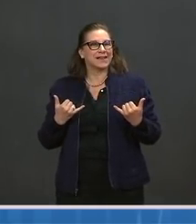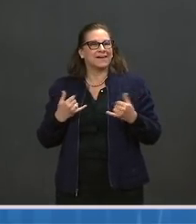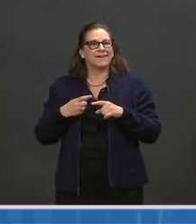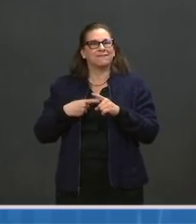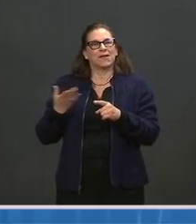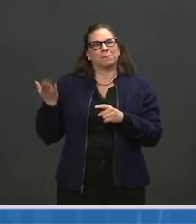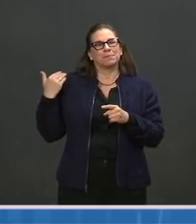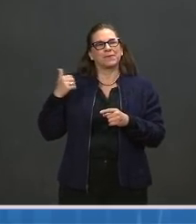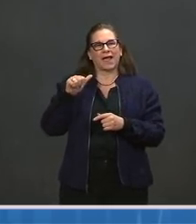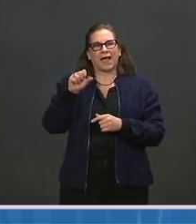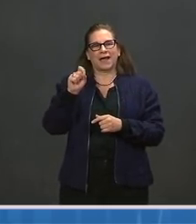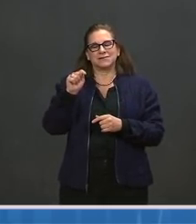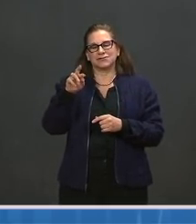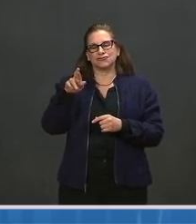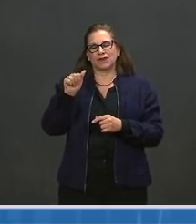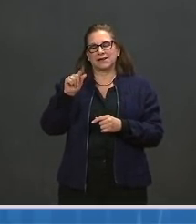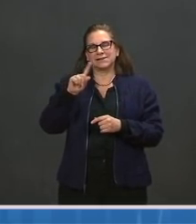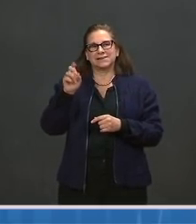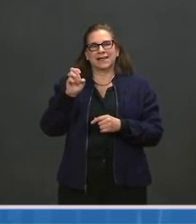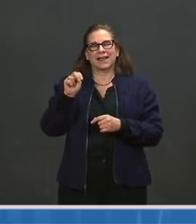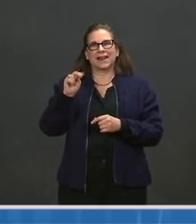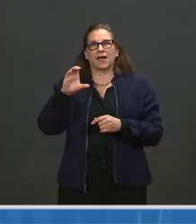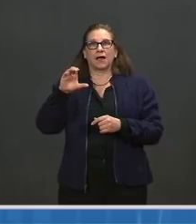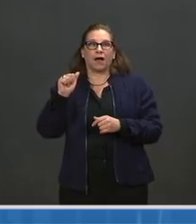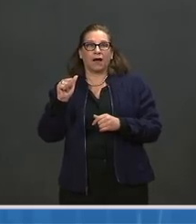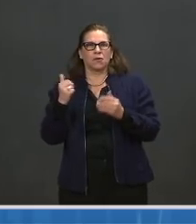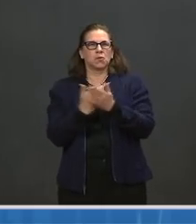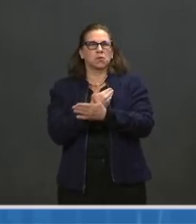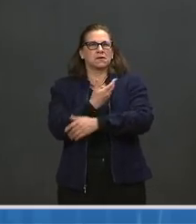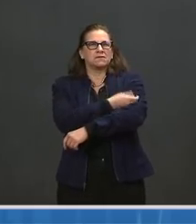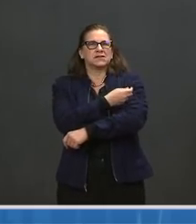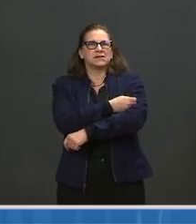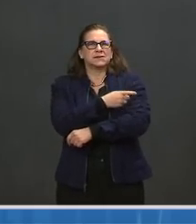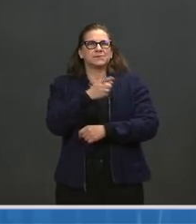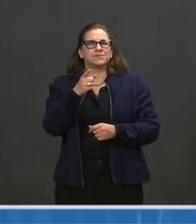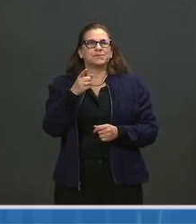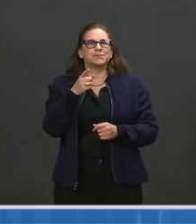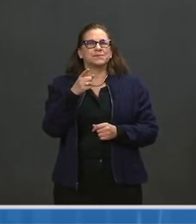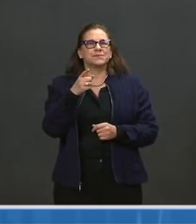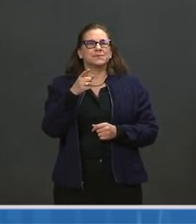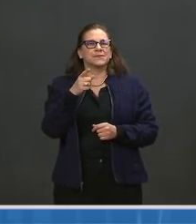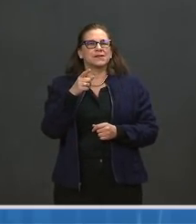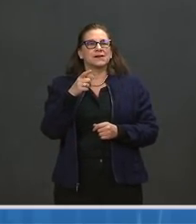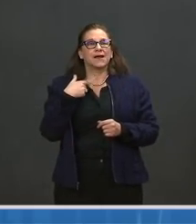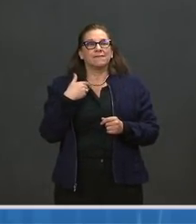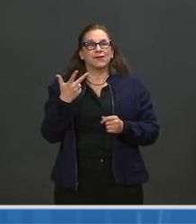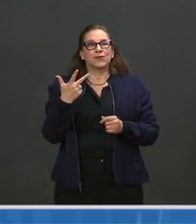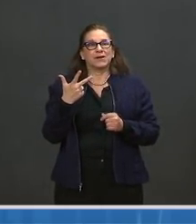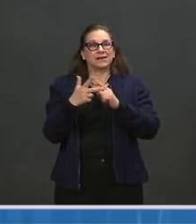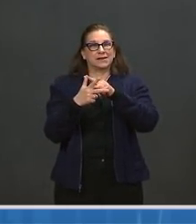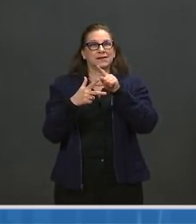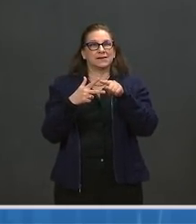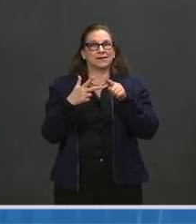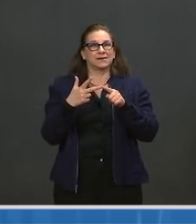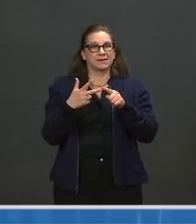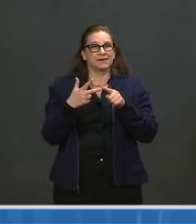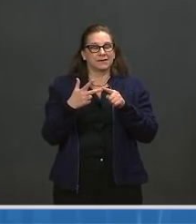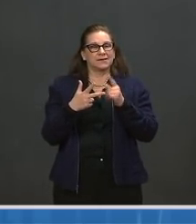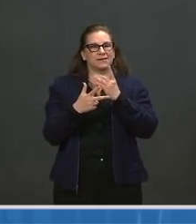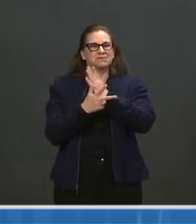As shown on this slide, there are three platforms that have six companies involved.